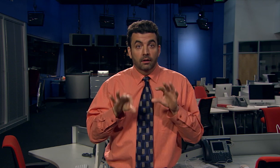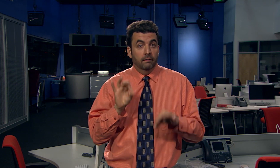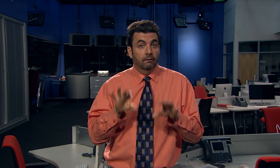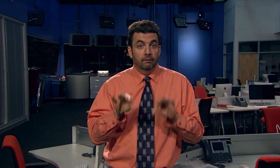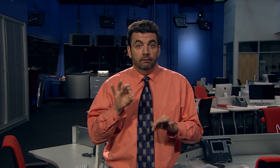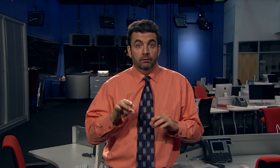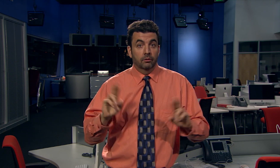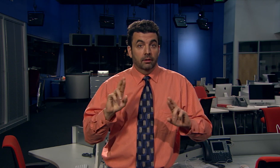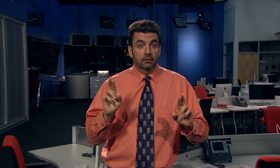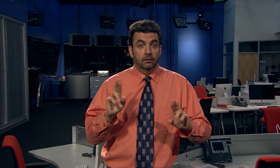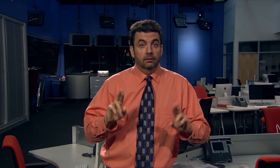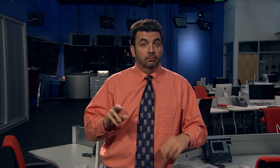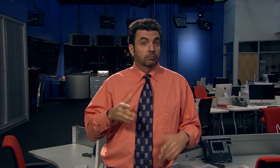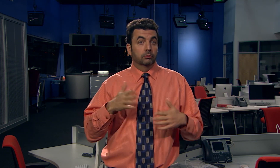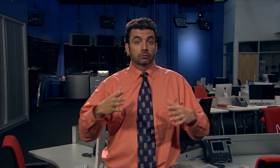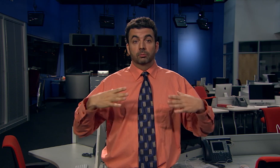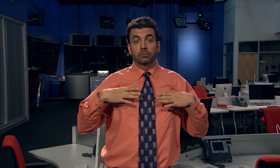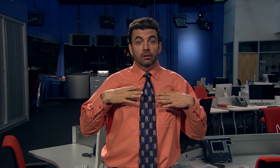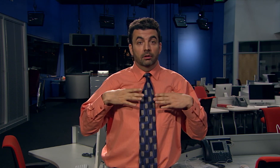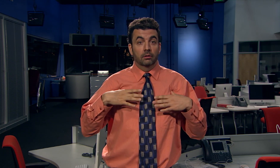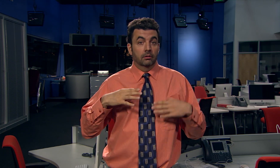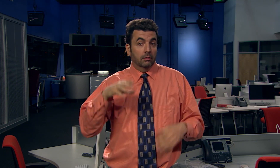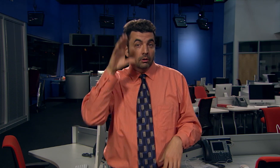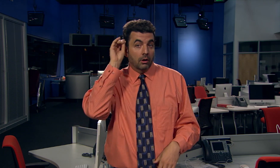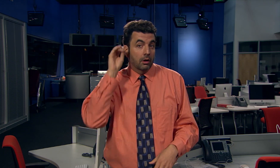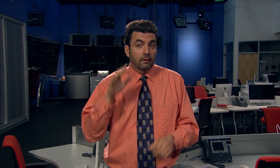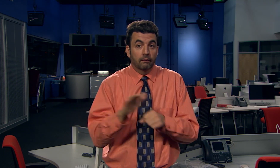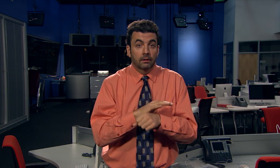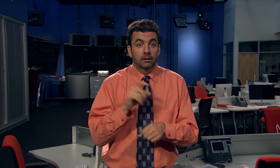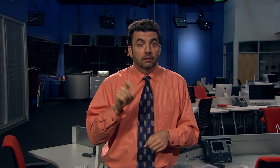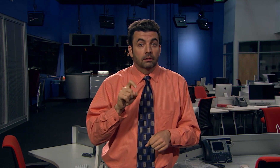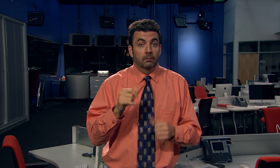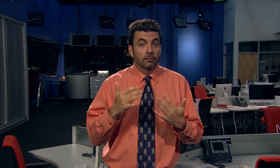THE CARDINALS HAVE PUT THEMSELVES IN A GREAT POSITION FOR DRAFT DAY. THE TEAM WENT INTO